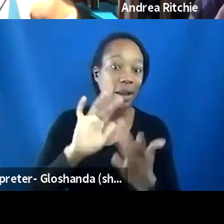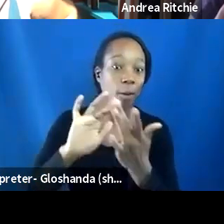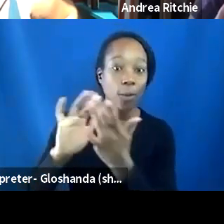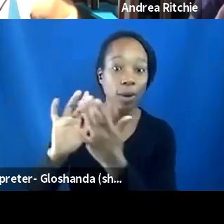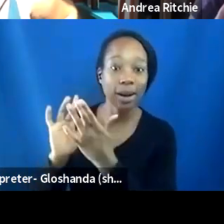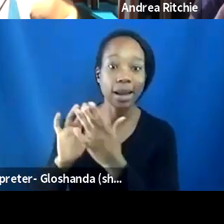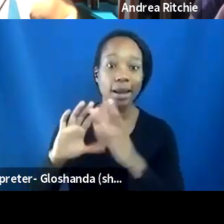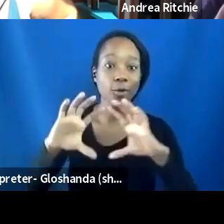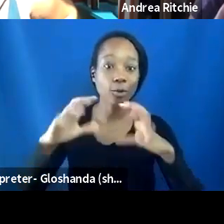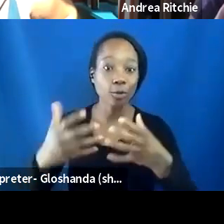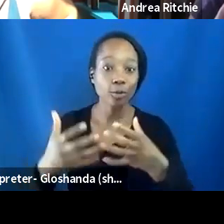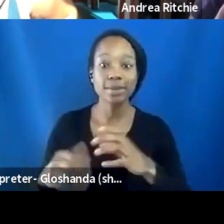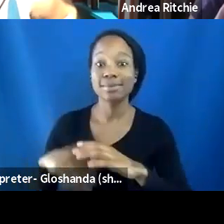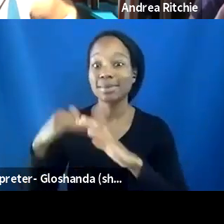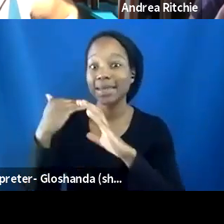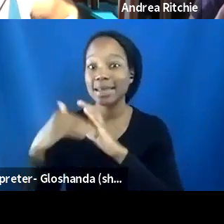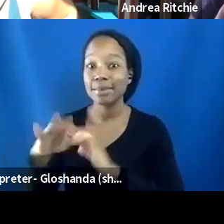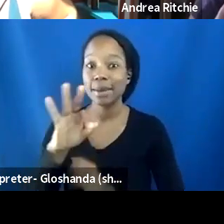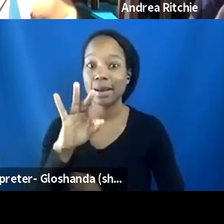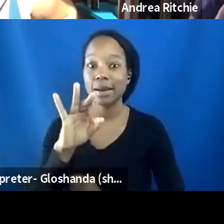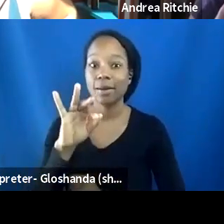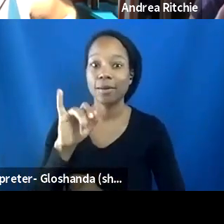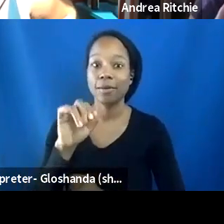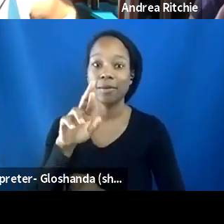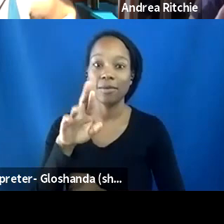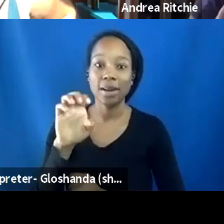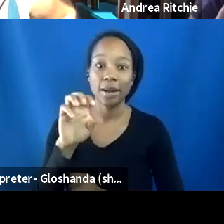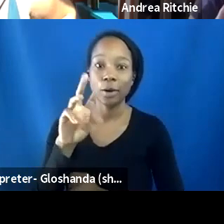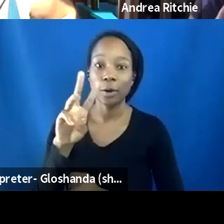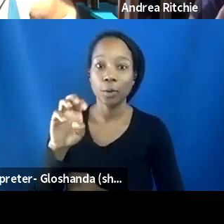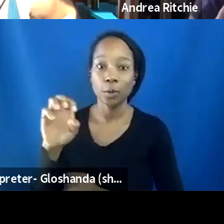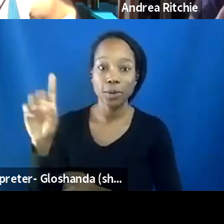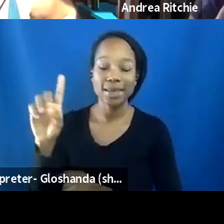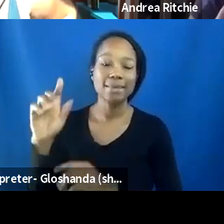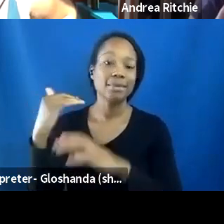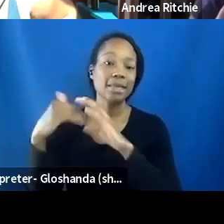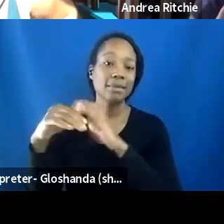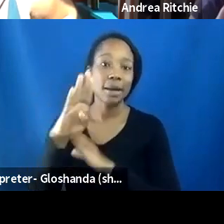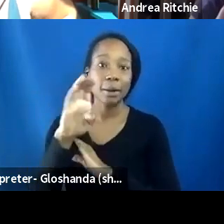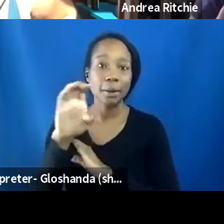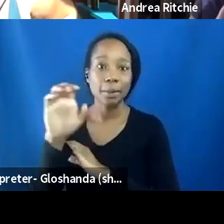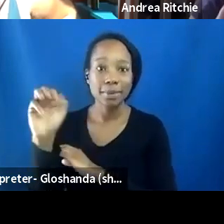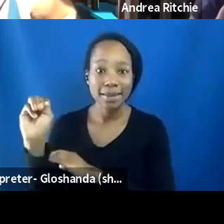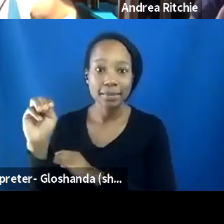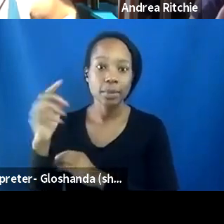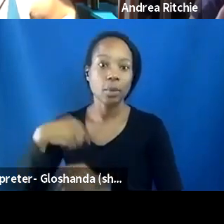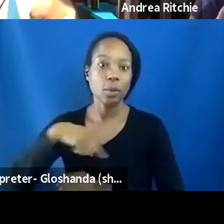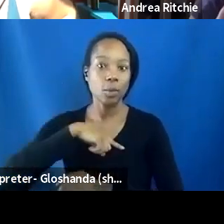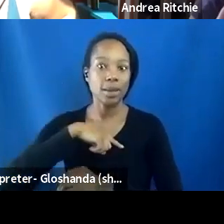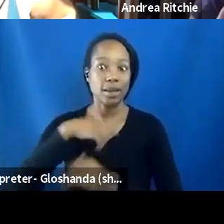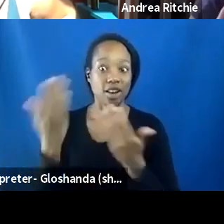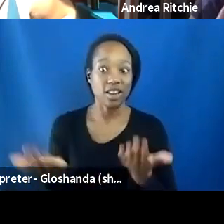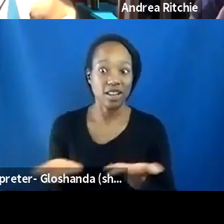email Fireweed, email BEAM. Find us. We are out here and we have been doing this.